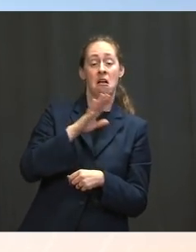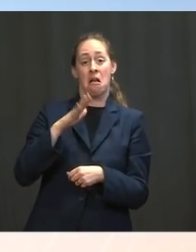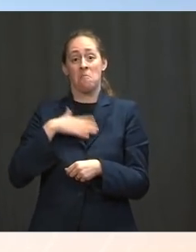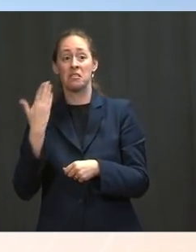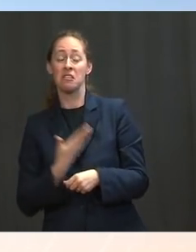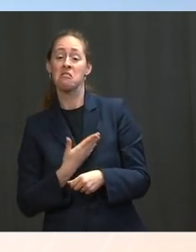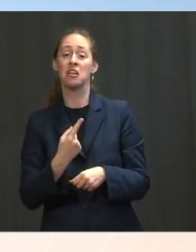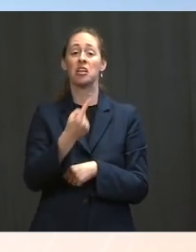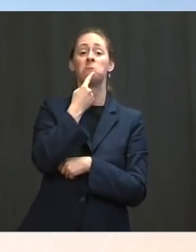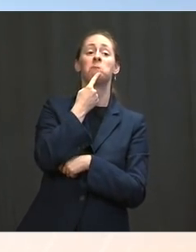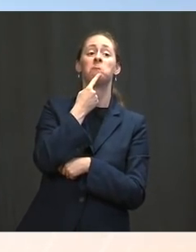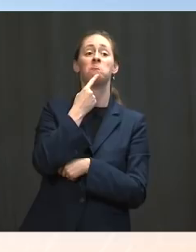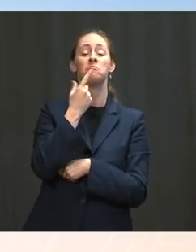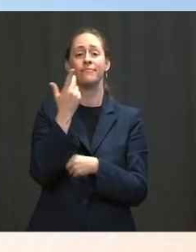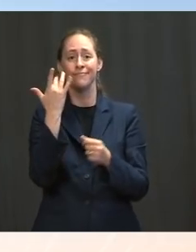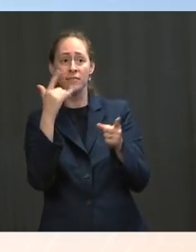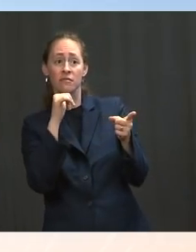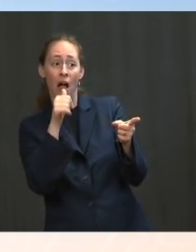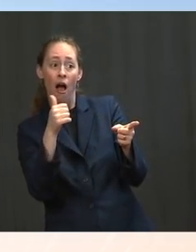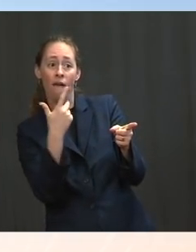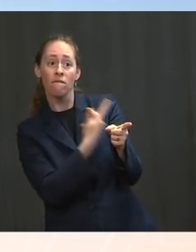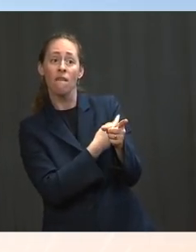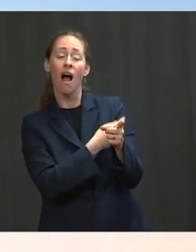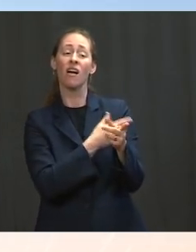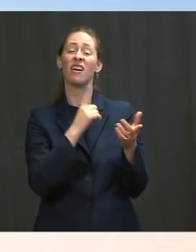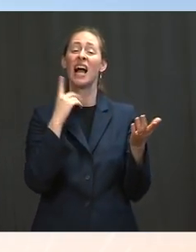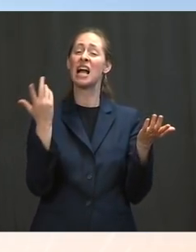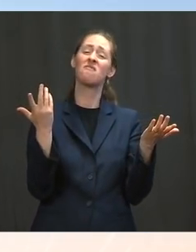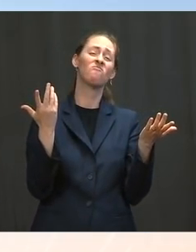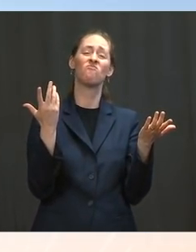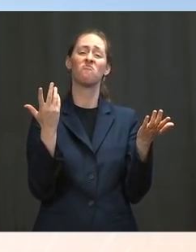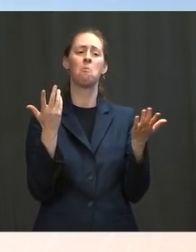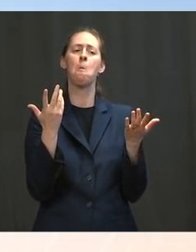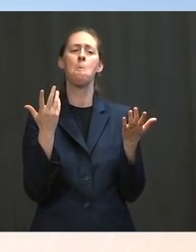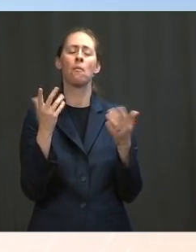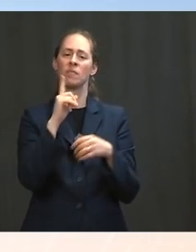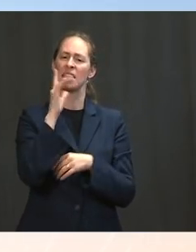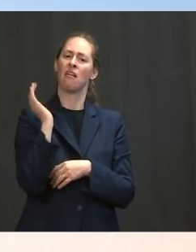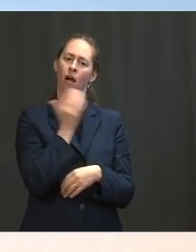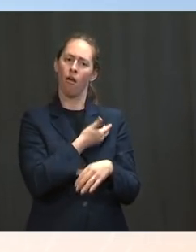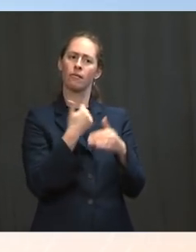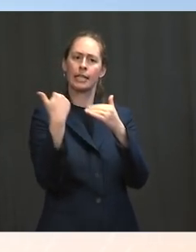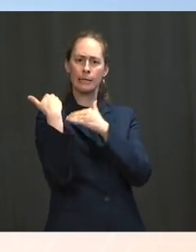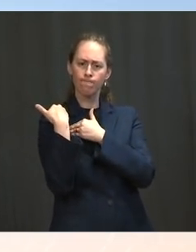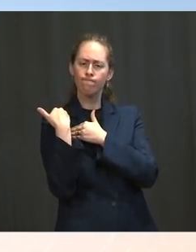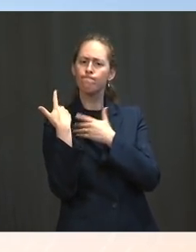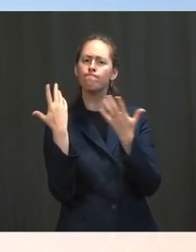not getting the vaccine. What our responsibility is, is to ensure we are applying best practices --